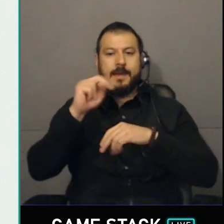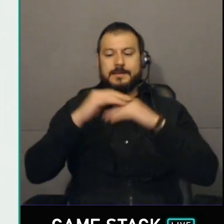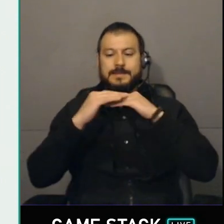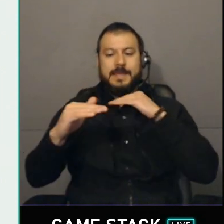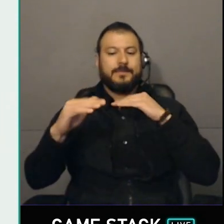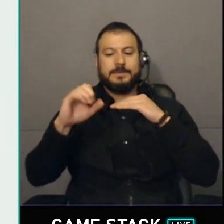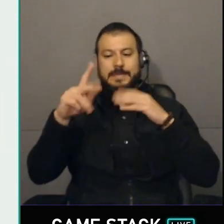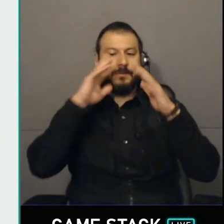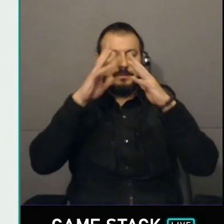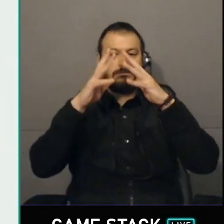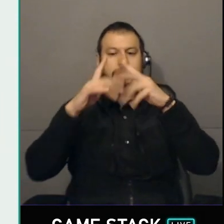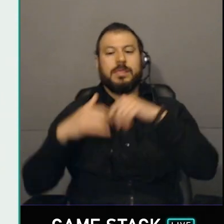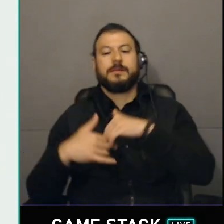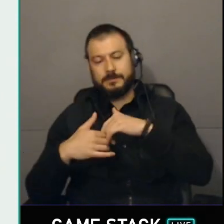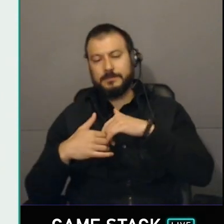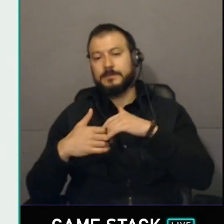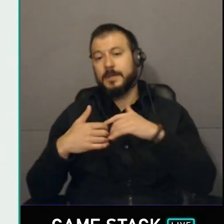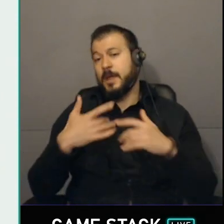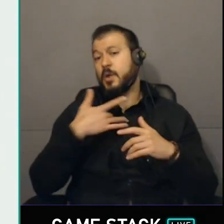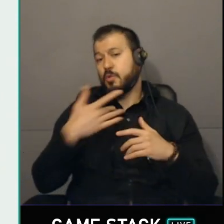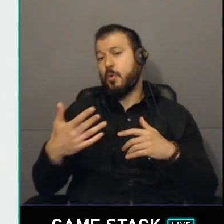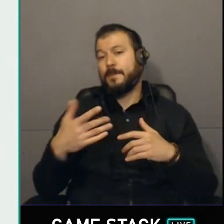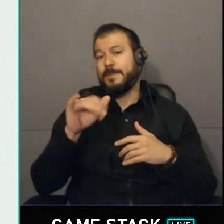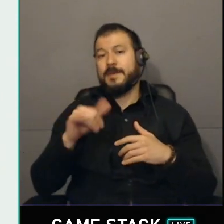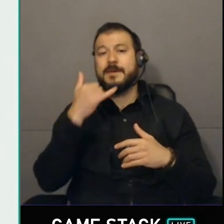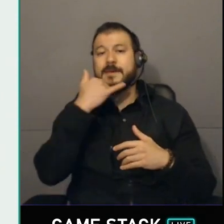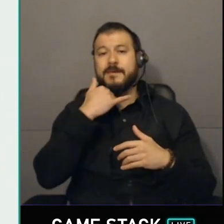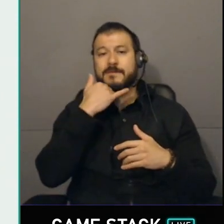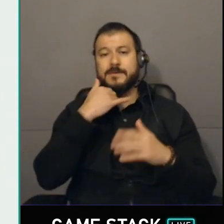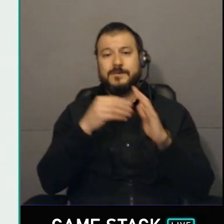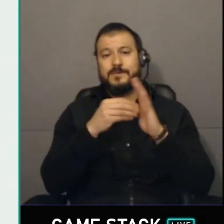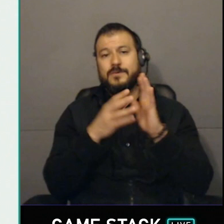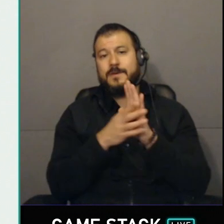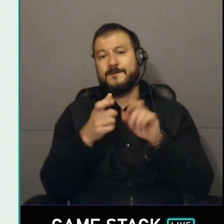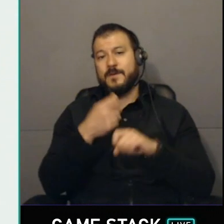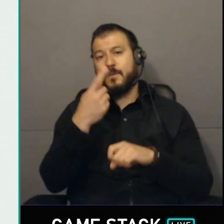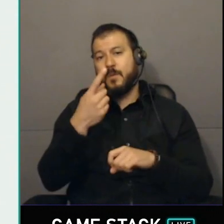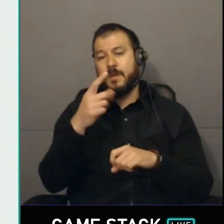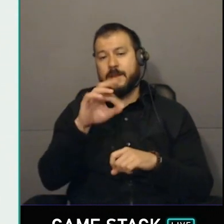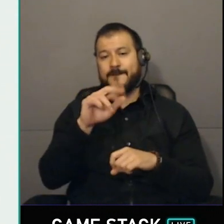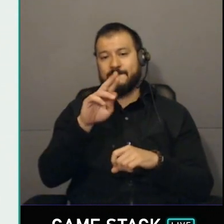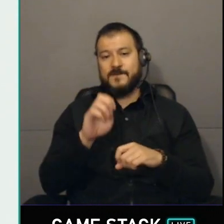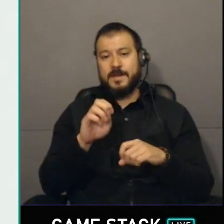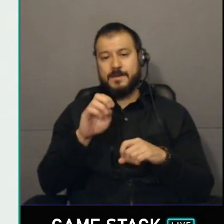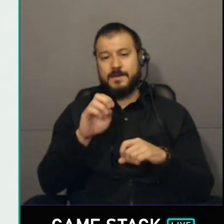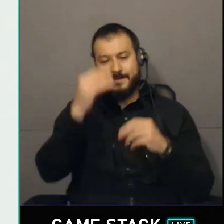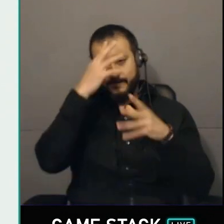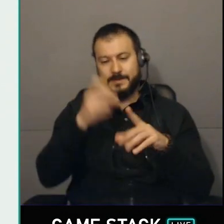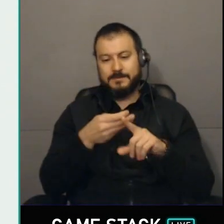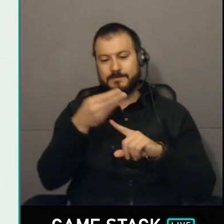Normally that error is are recorded from one frame and that information can be passed to the next frame in